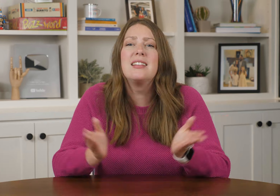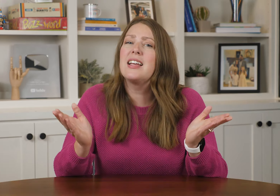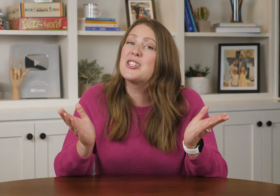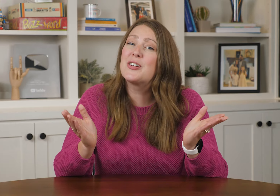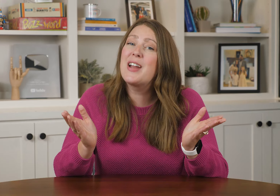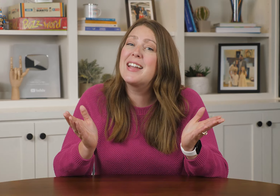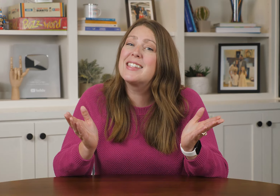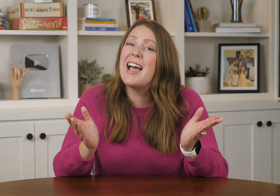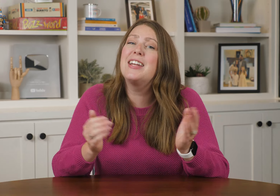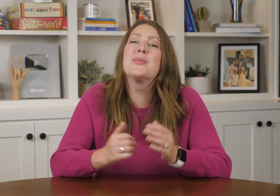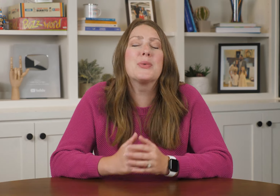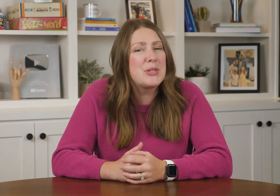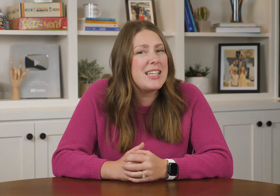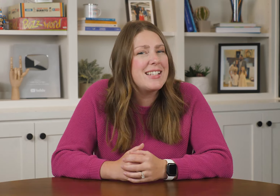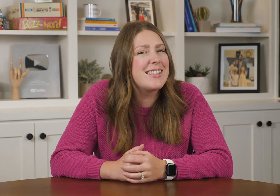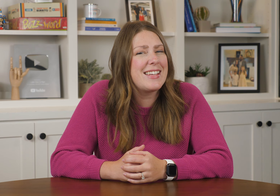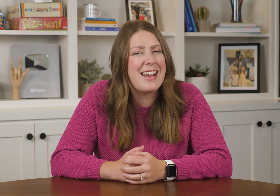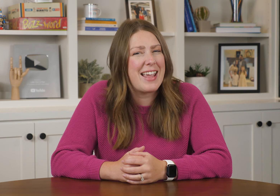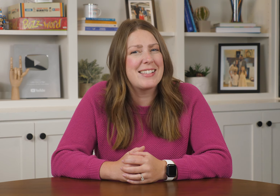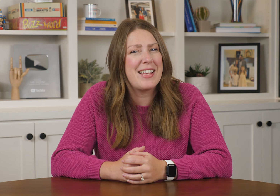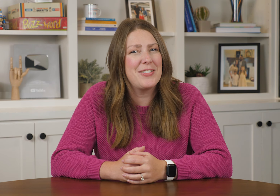Let's learn how to sign routines in ASL.